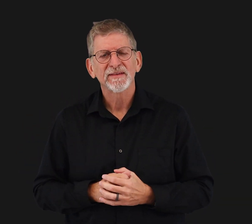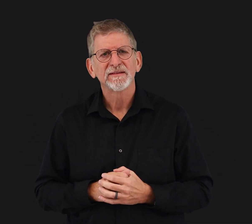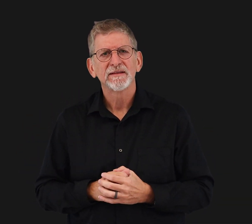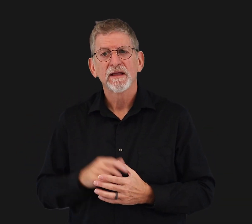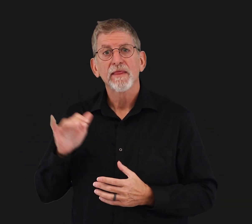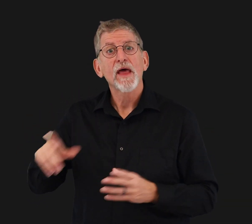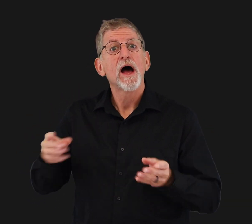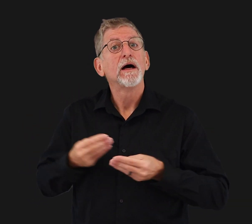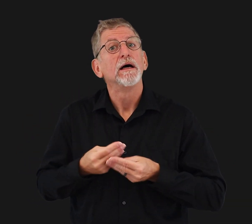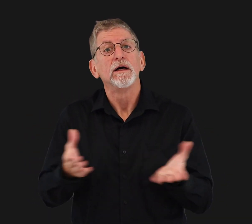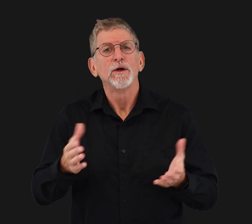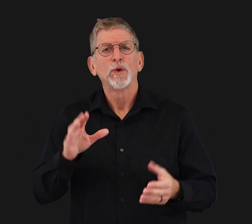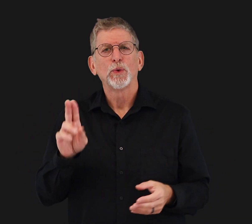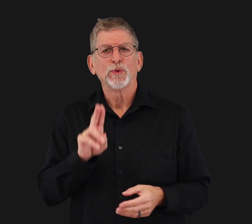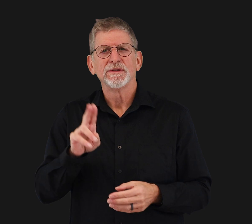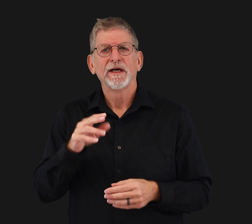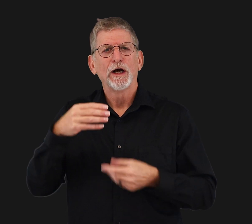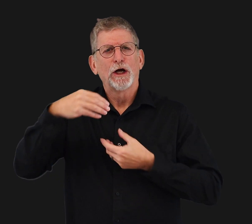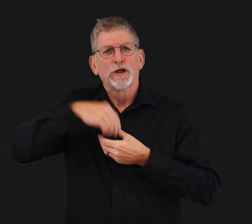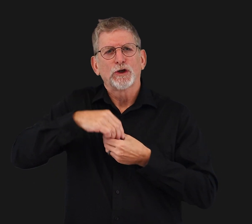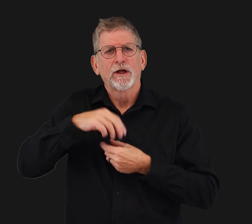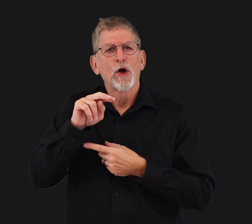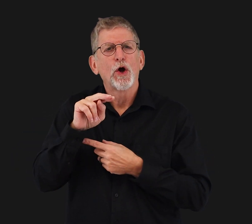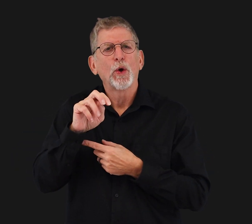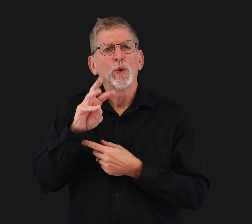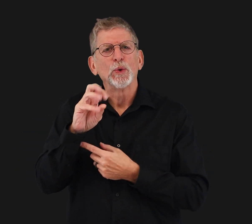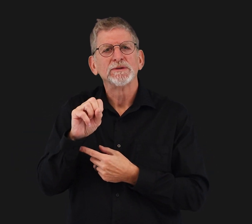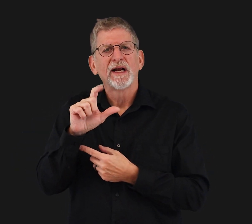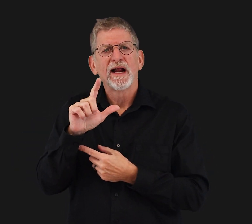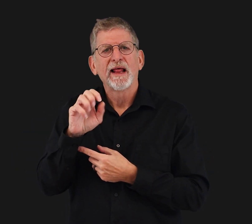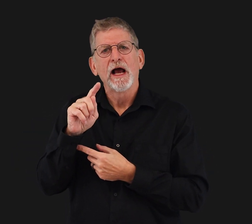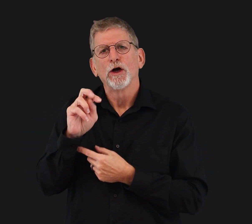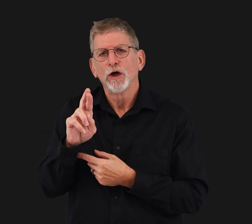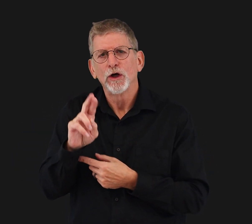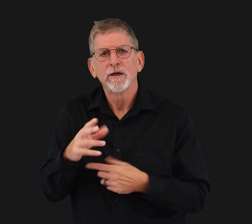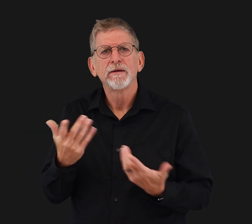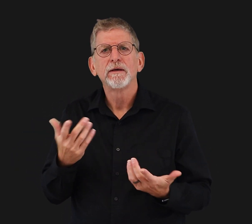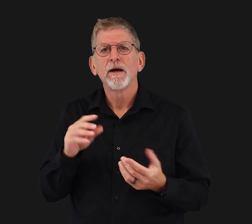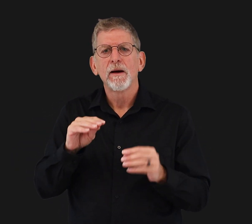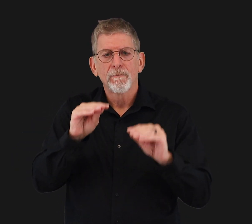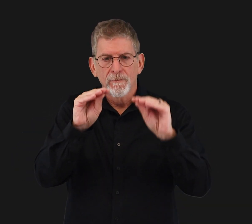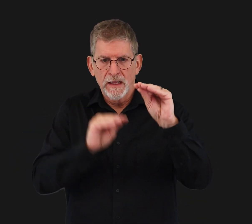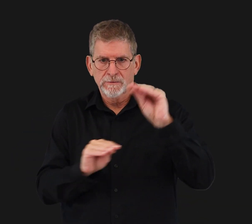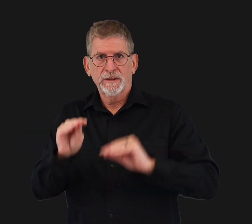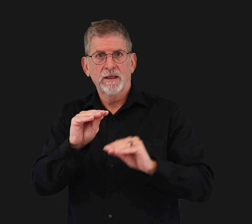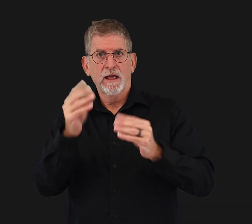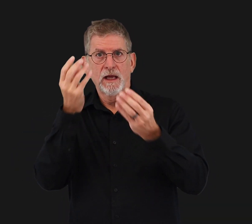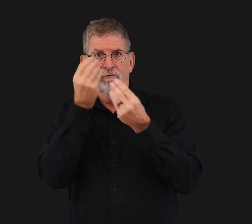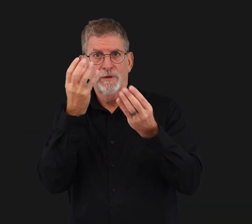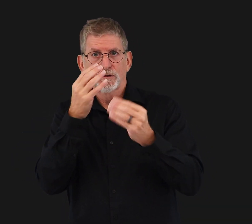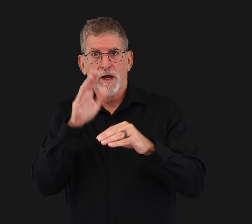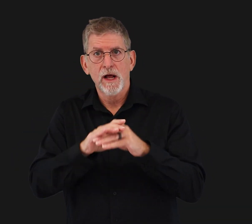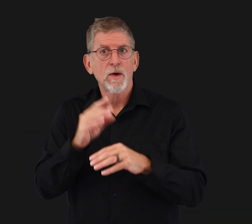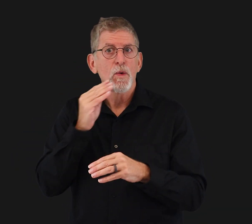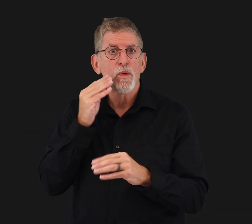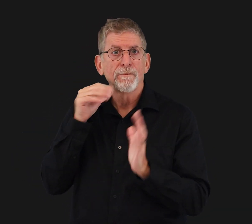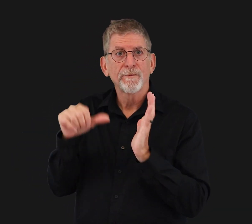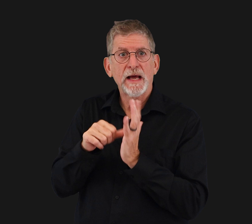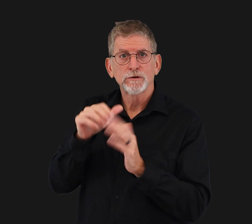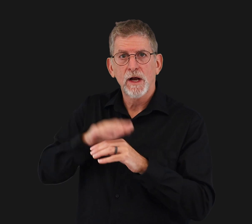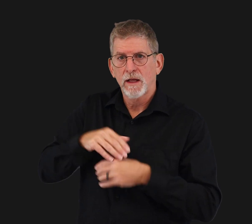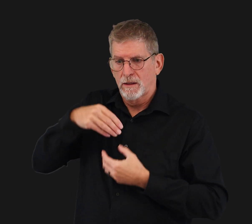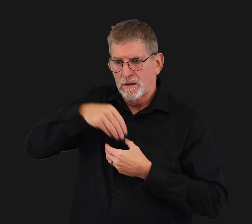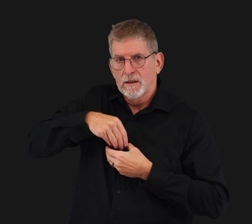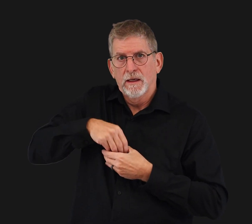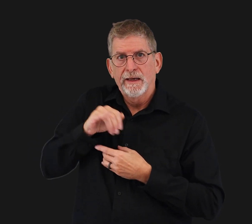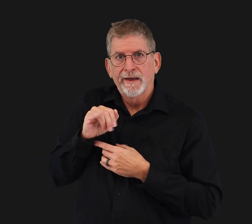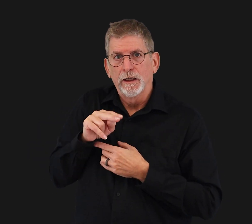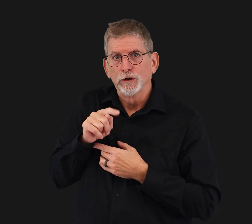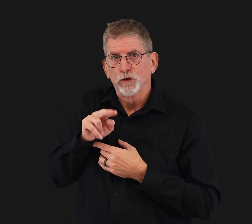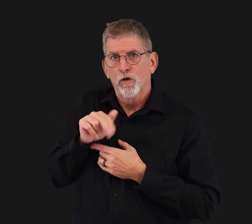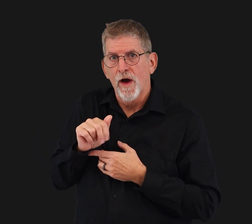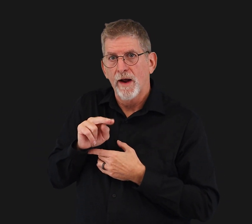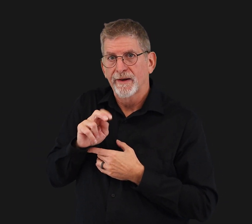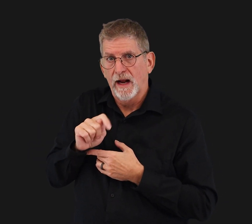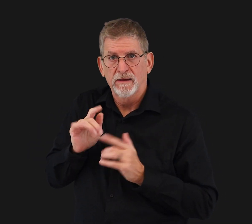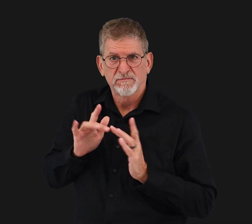This was done via the internal newsletter, the placement of information on the homepage of the intranet,